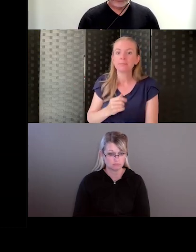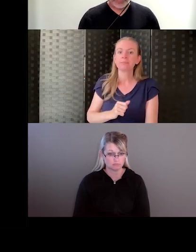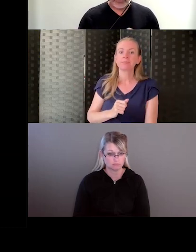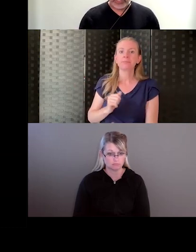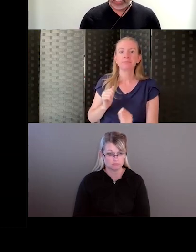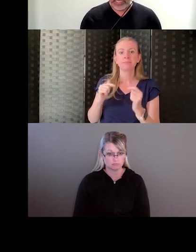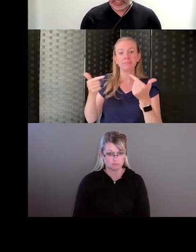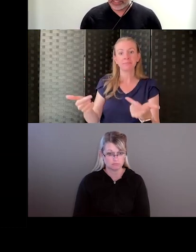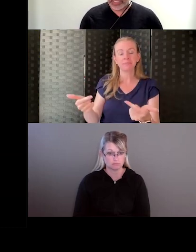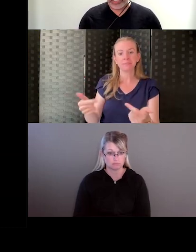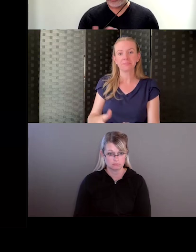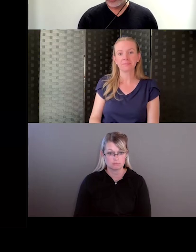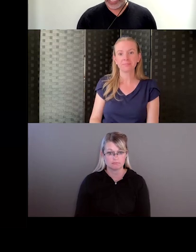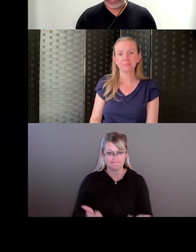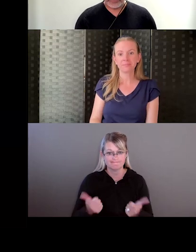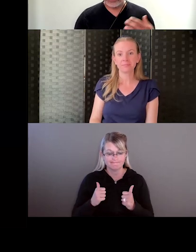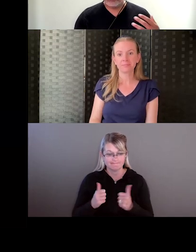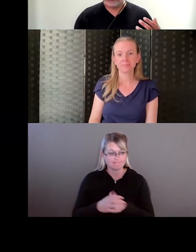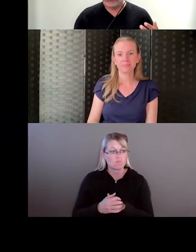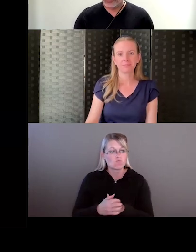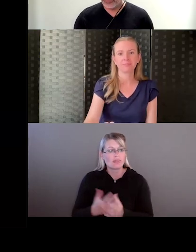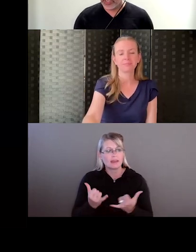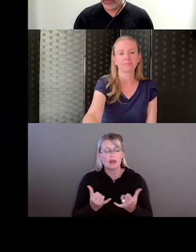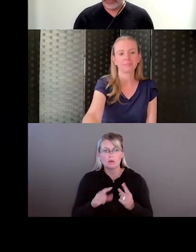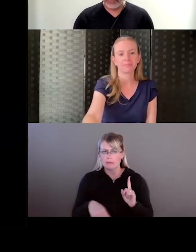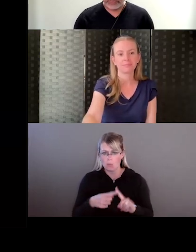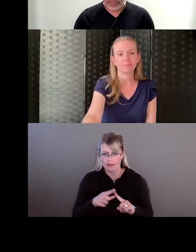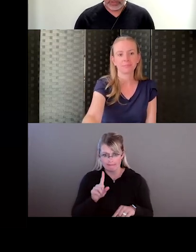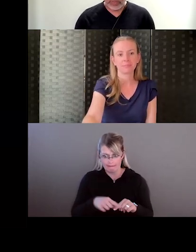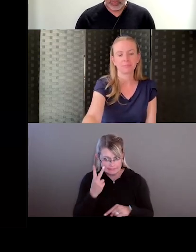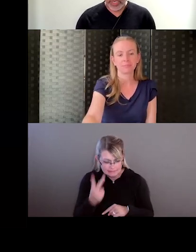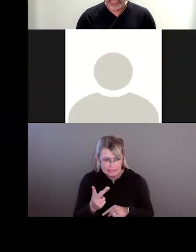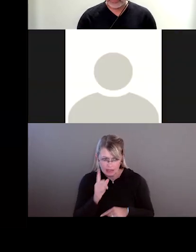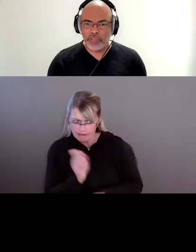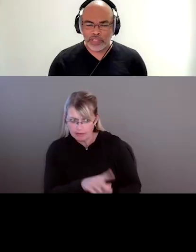When I realized he couldn't see it I started to ask him, do you have weak color vision,